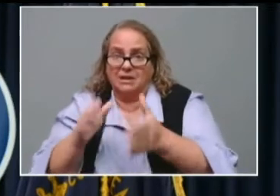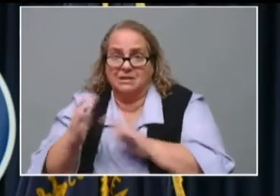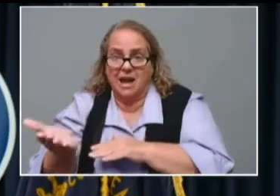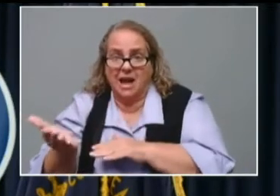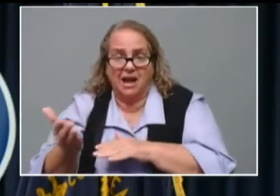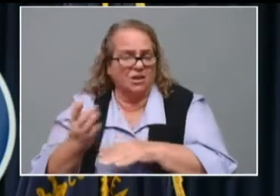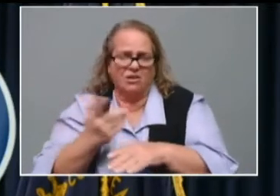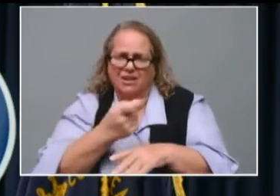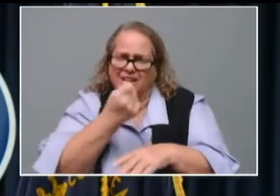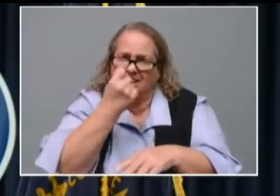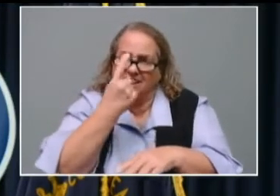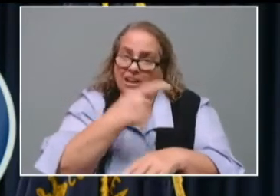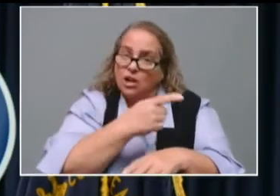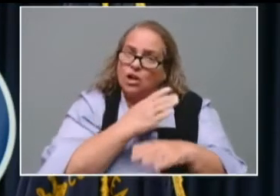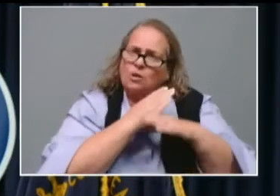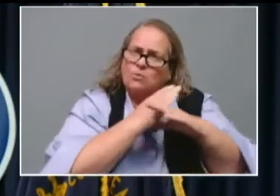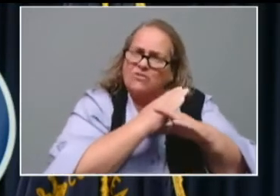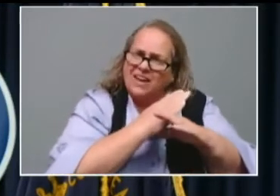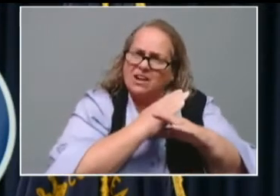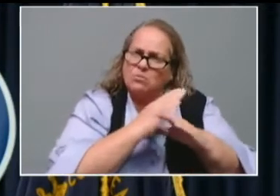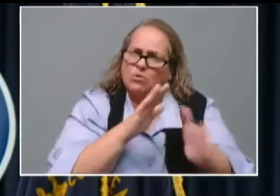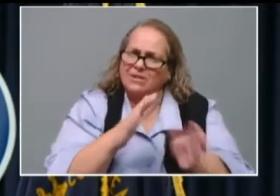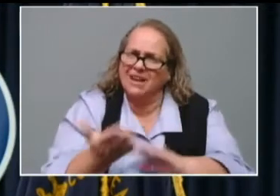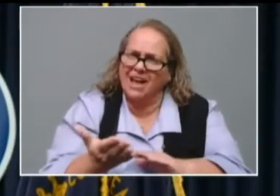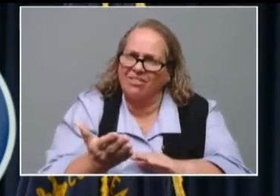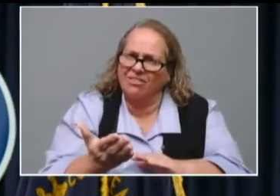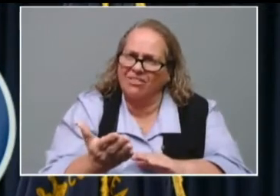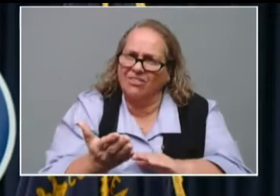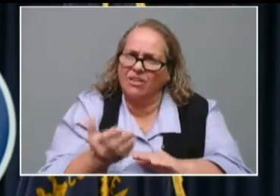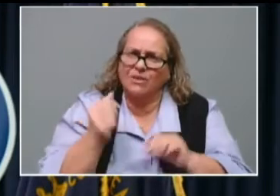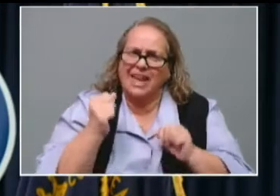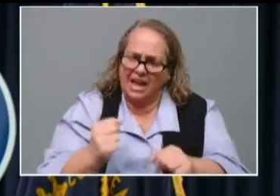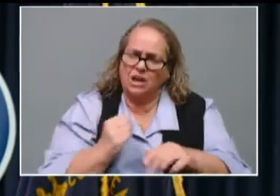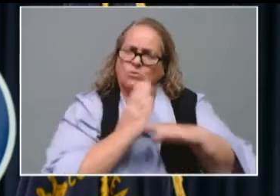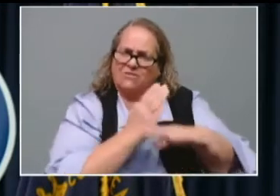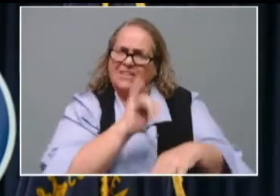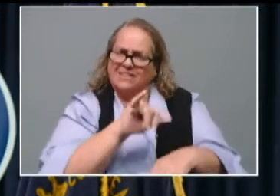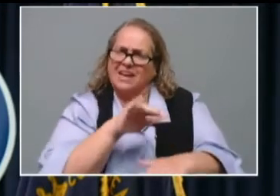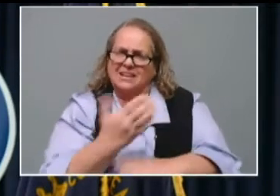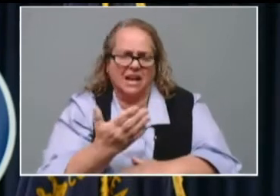higher rate if we stay here than is acceptable. So, uh, let's commit to get